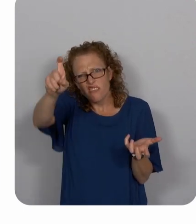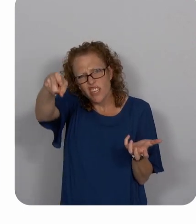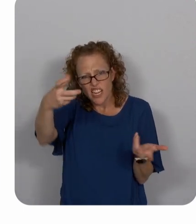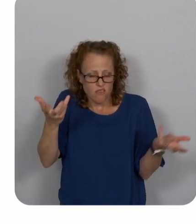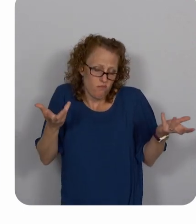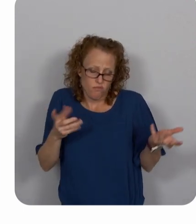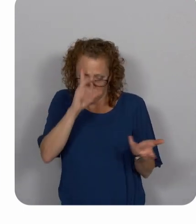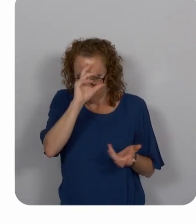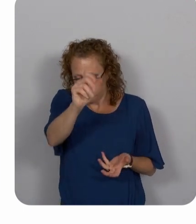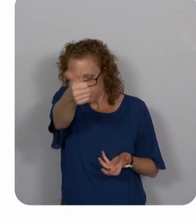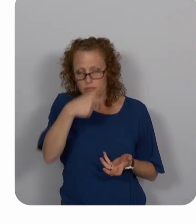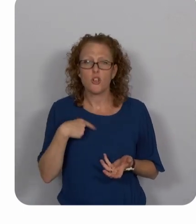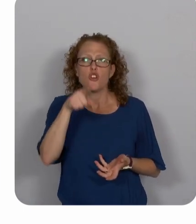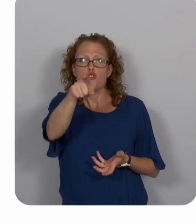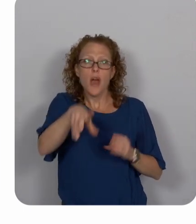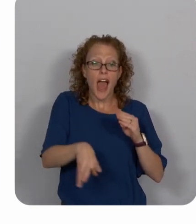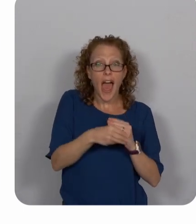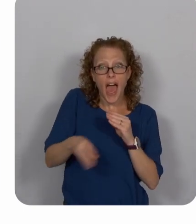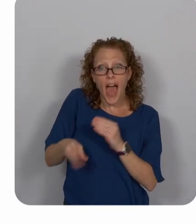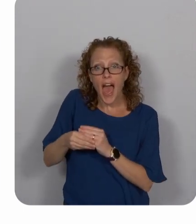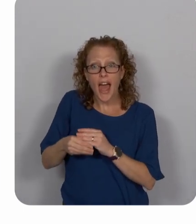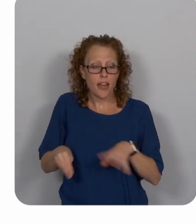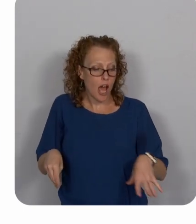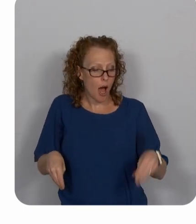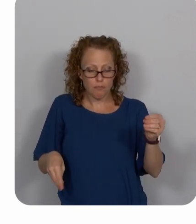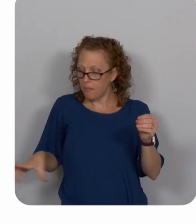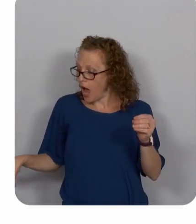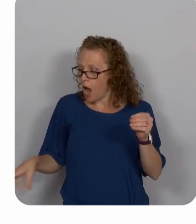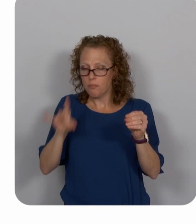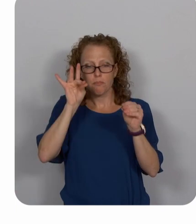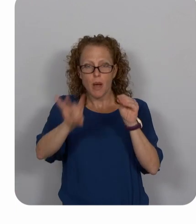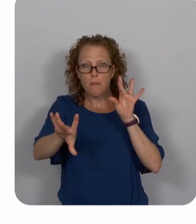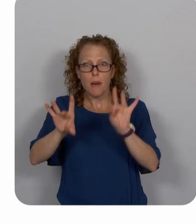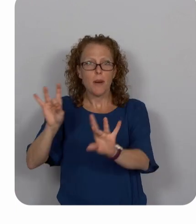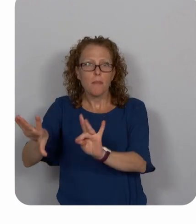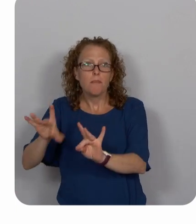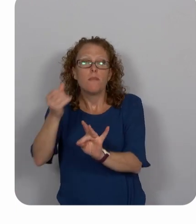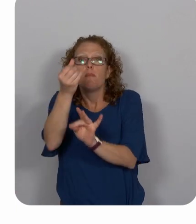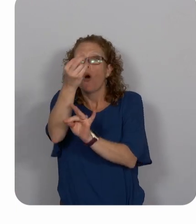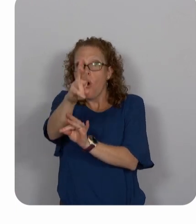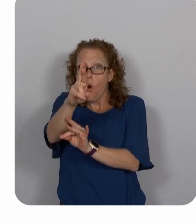sequence them, delete them, add key frames all from this single interface.